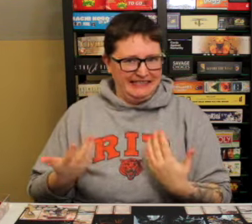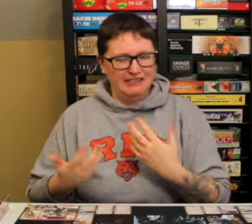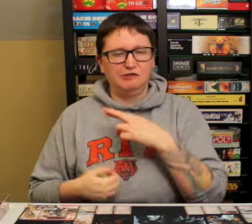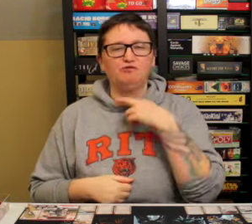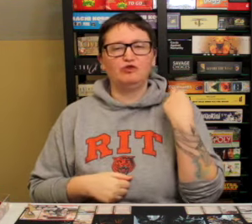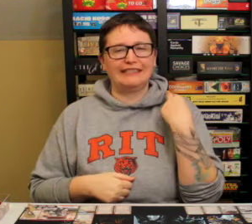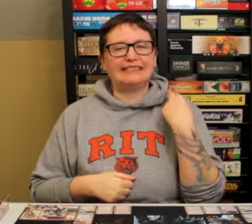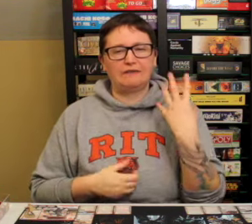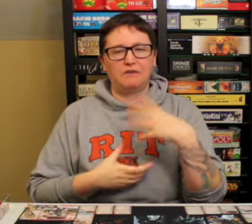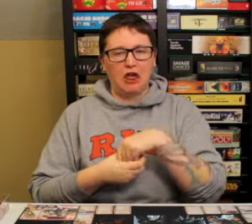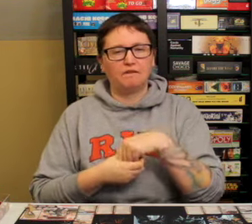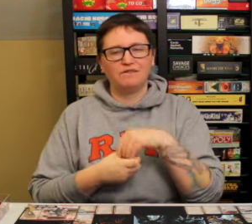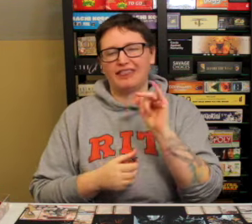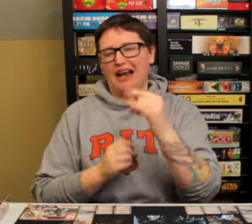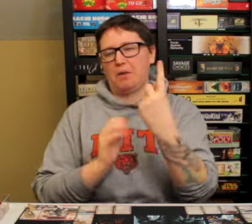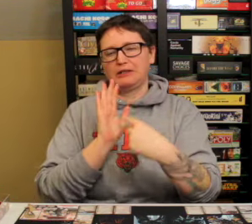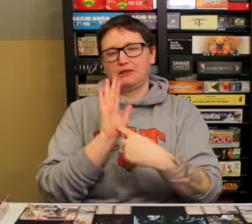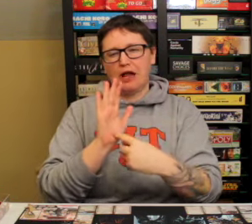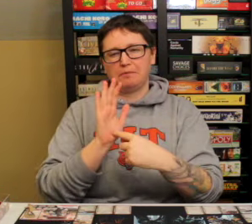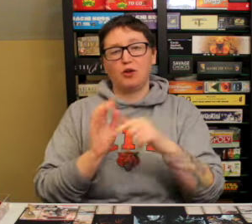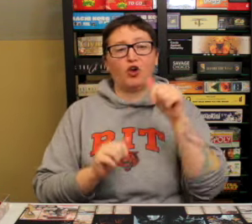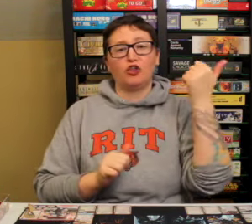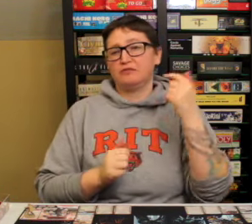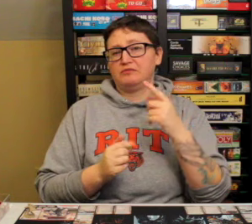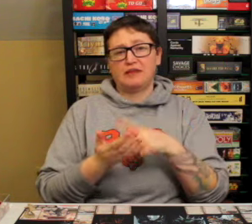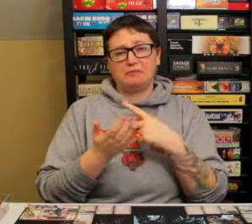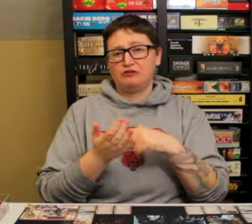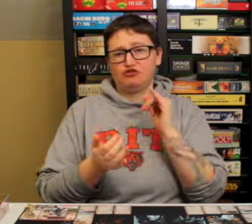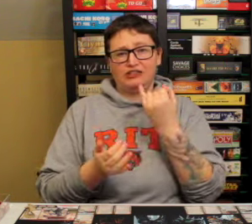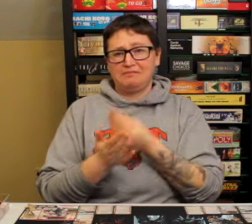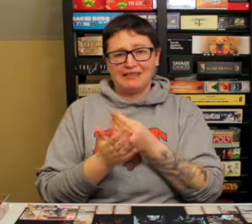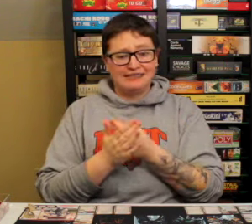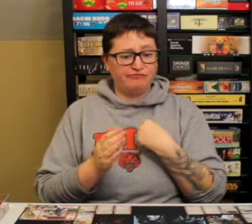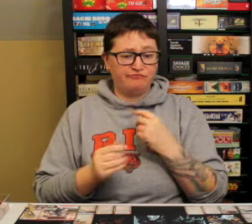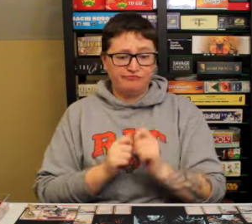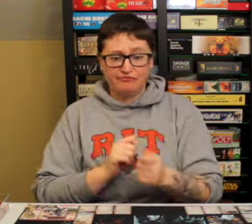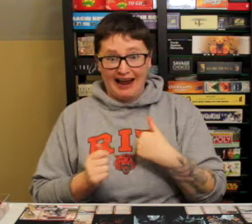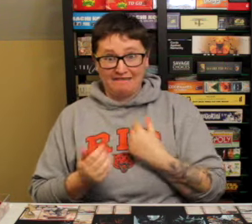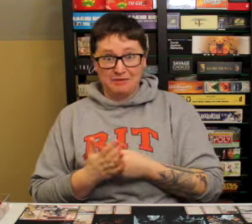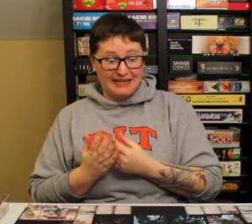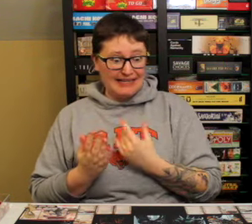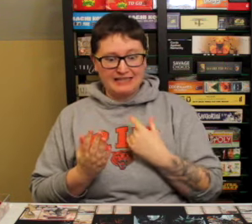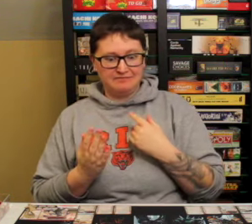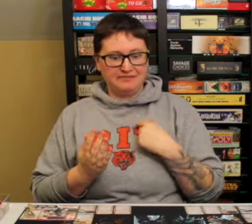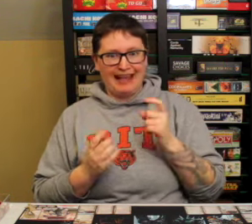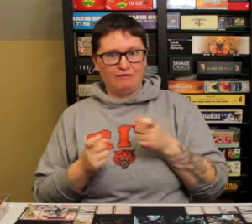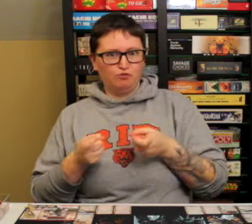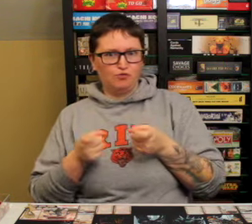So and then you have to wait until you get them later. So it involves risk but that's one example. Another one could just be putting out money.